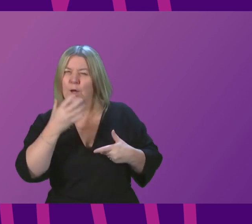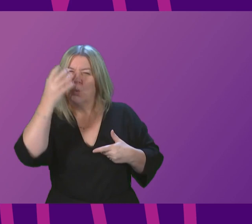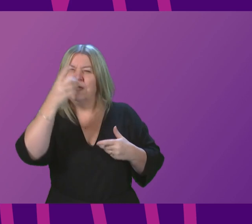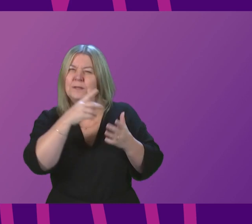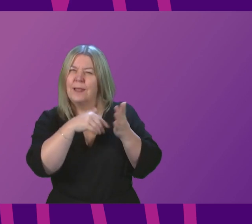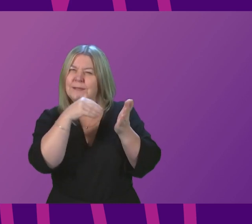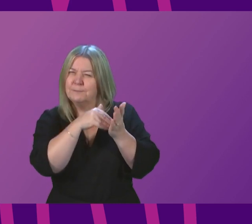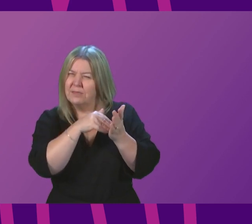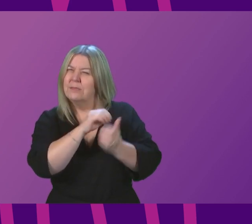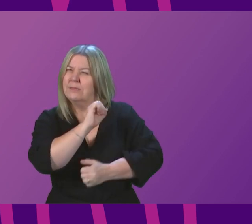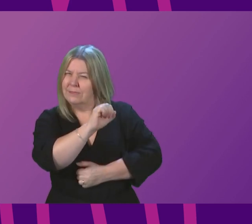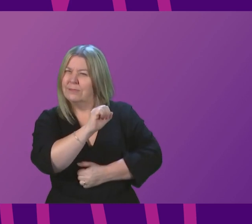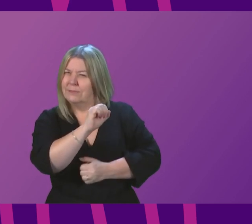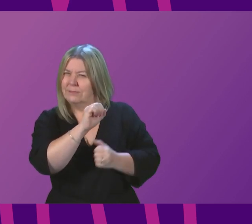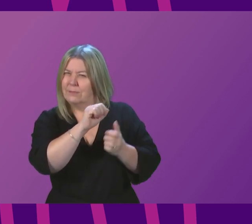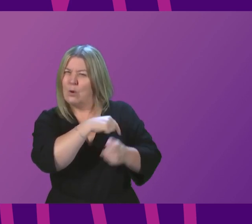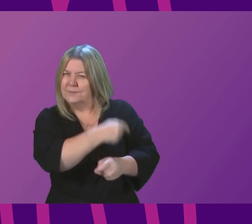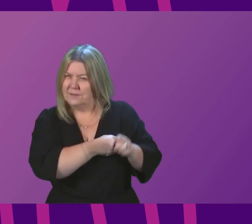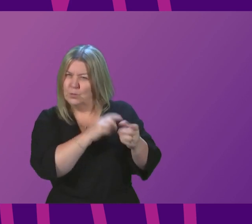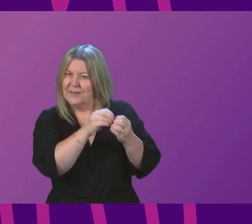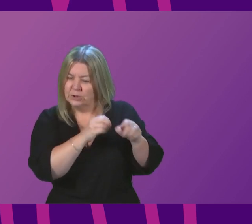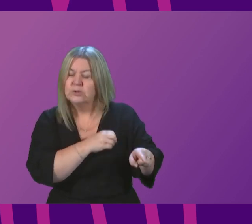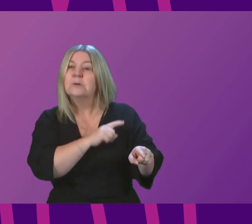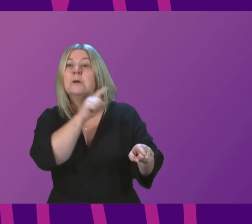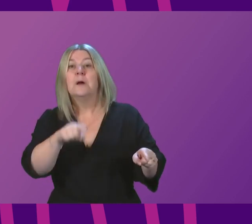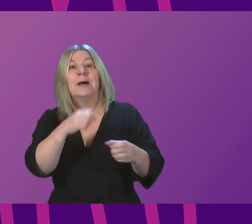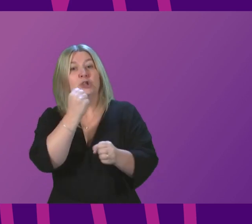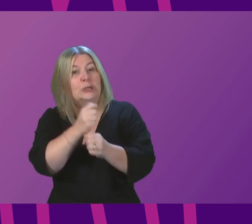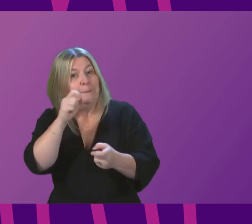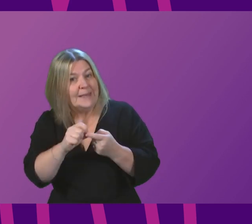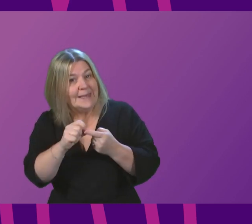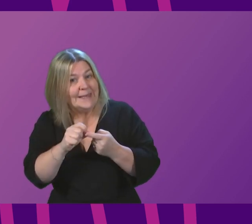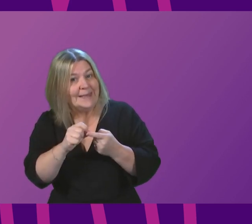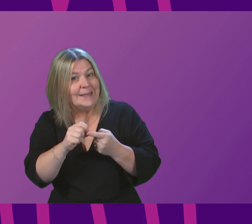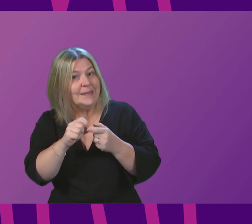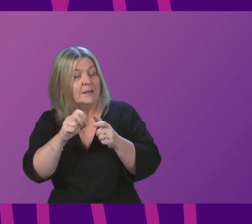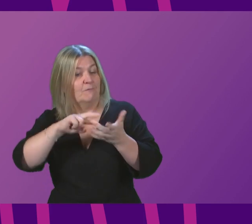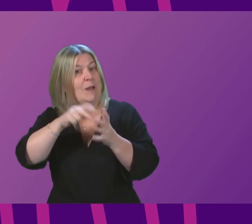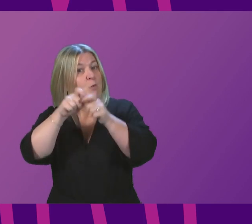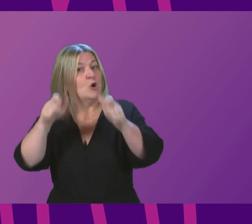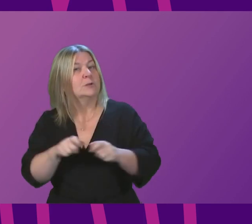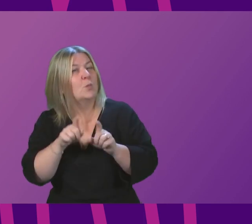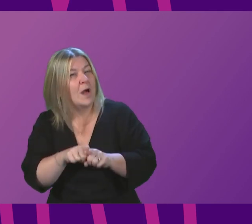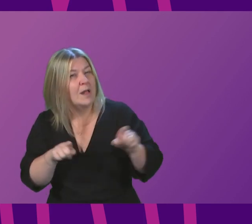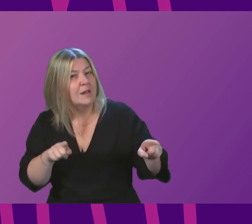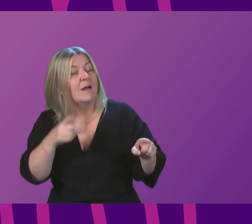However, at the start of the pandemic, the GP escalation framework was also put in place, which goes from level 0 to level 3.